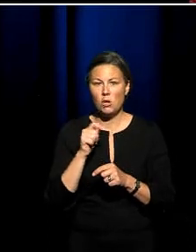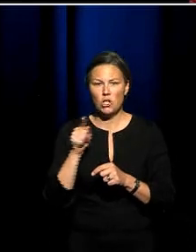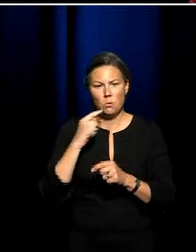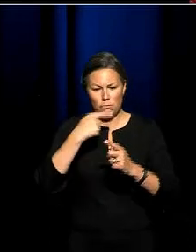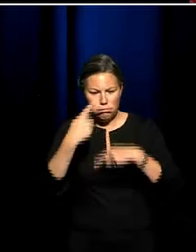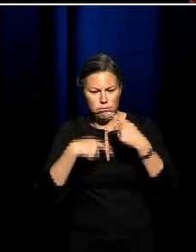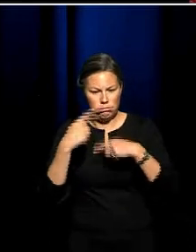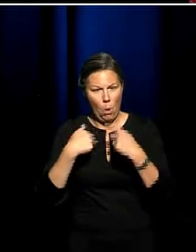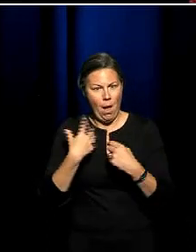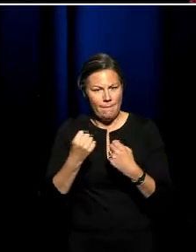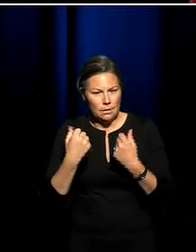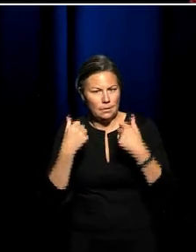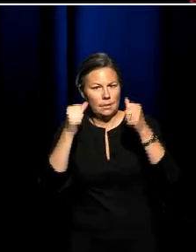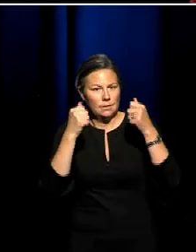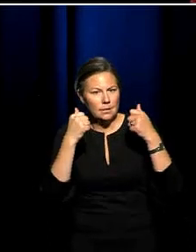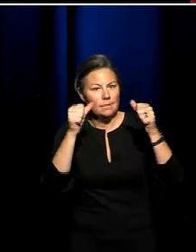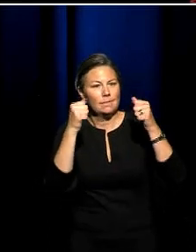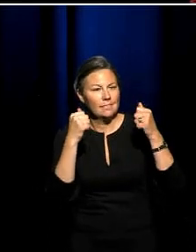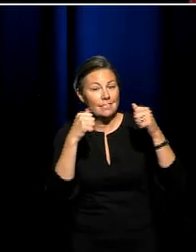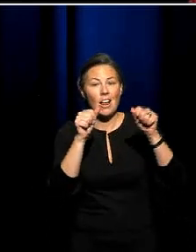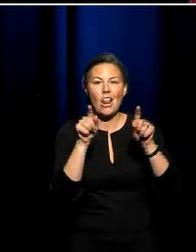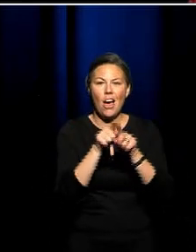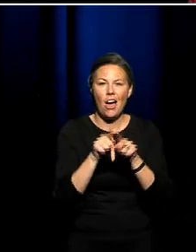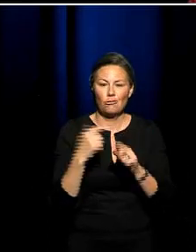publication of Draft Accessibility strategy which is on the